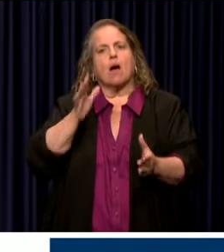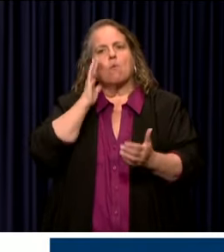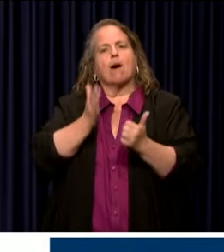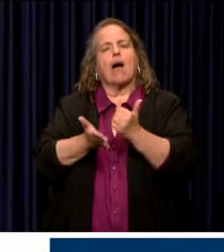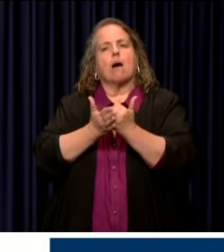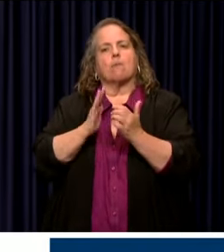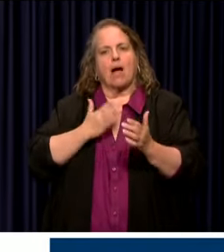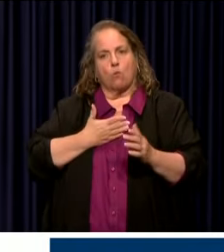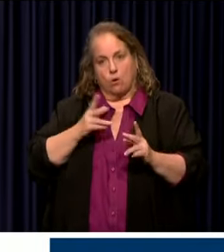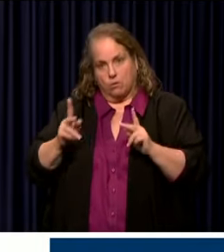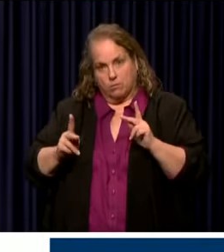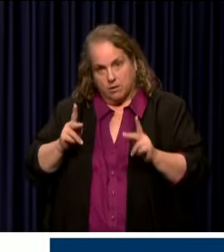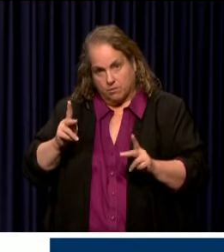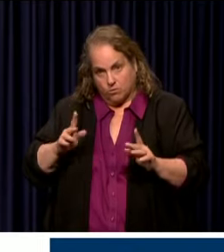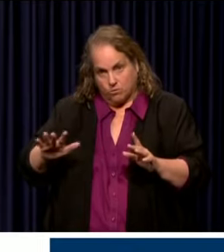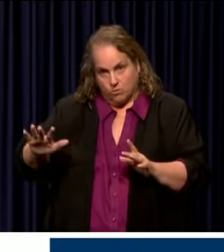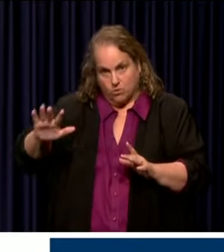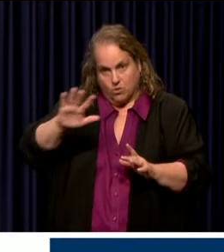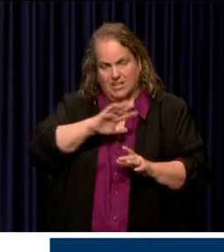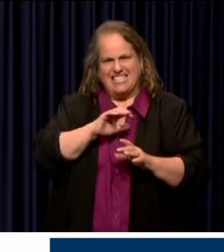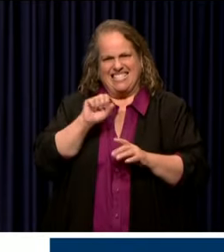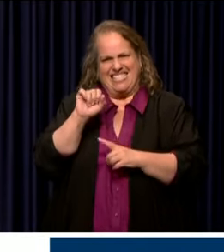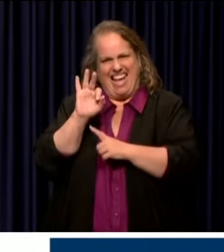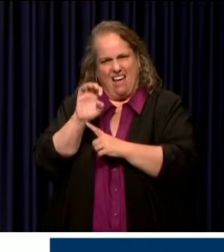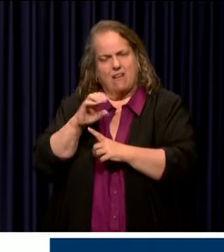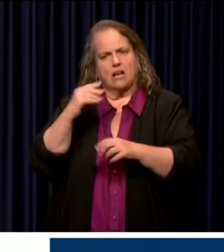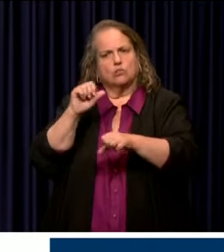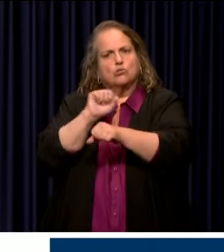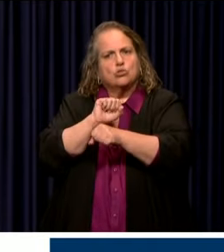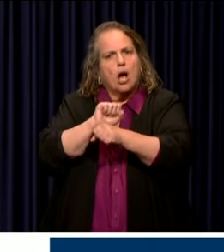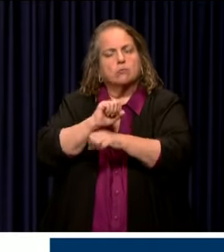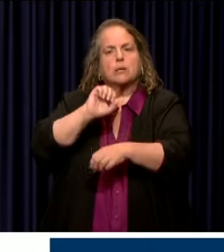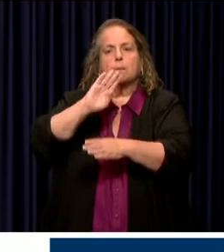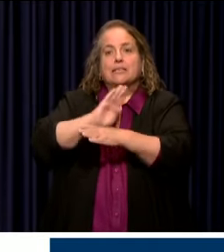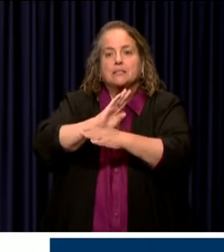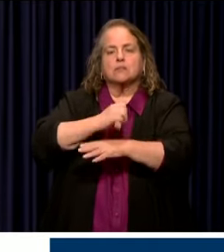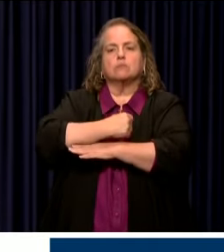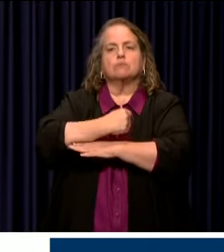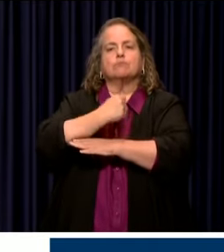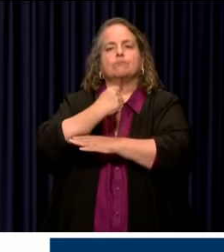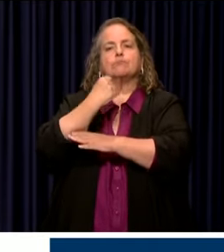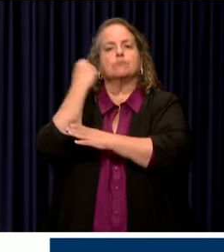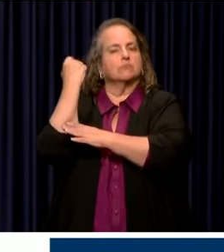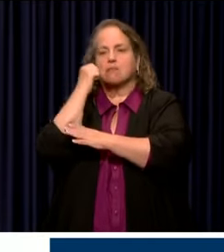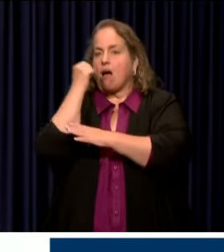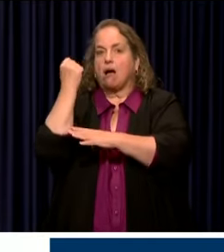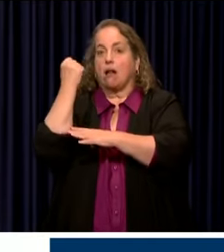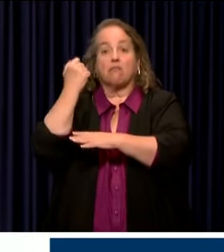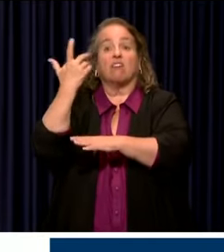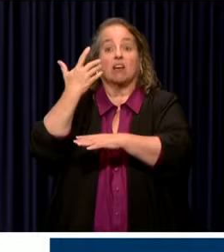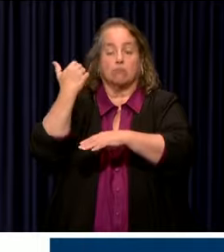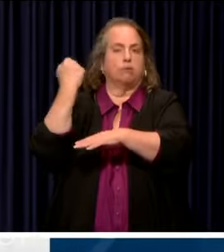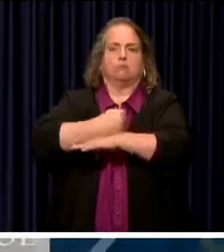TIMELINE FOR HIGH SCHOOL COMPETITIVE SPORTS TO RETURN, WITH OR WITHOUT FANS? WITHOUT FANS, FALL MAY BE POSSIBLE.